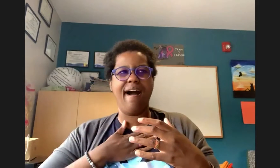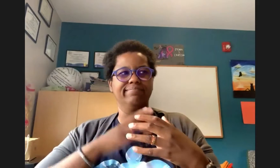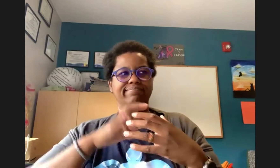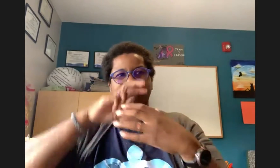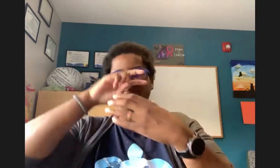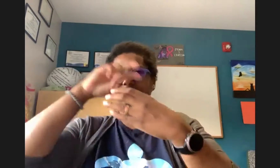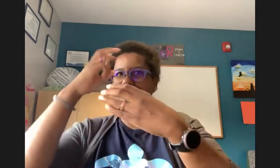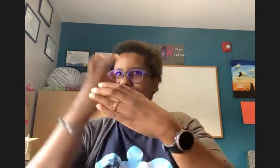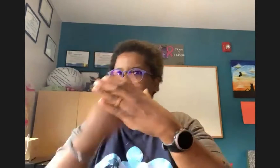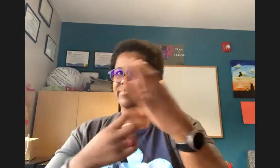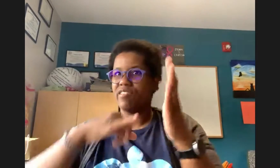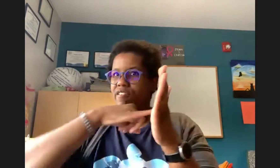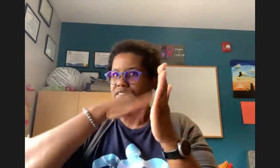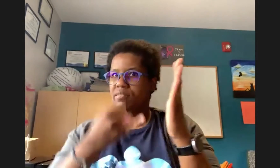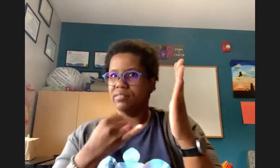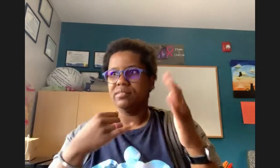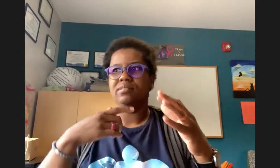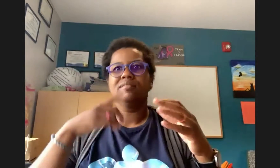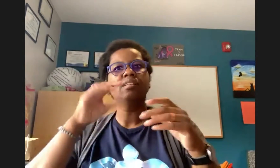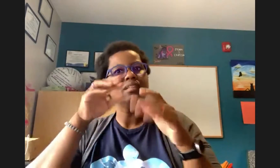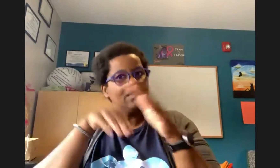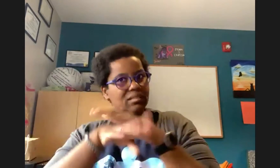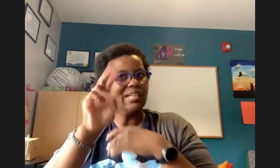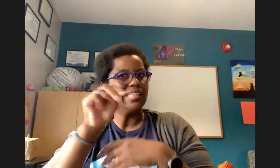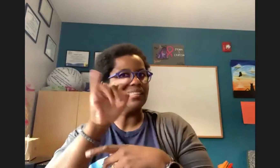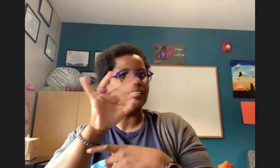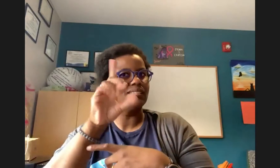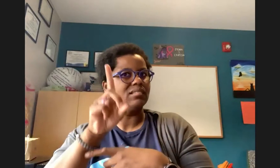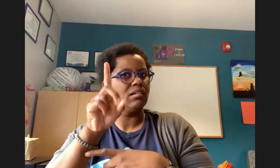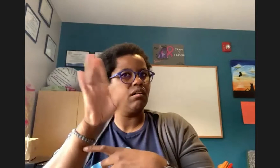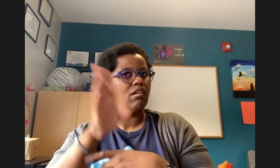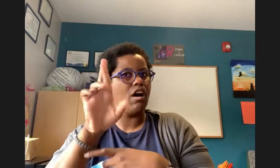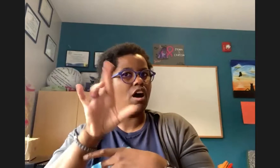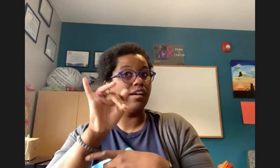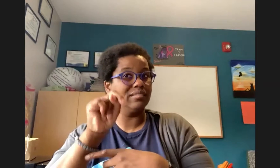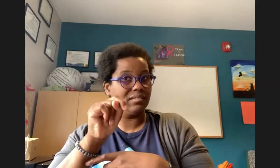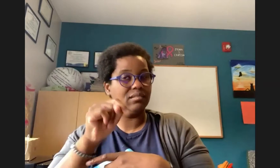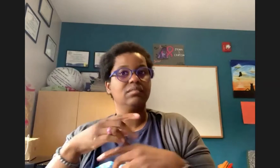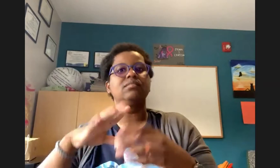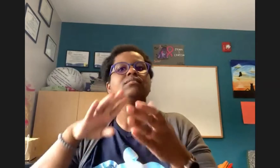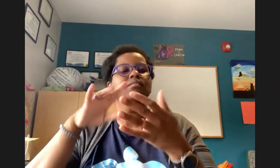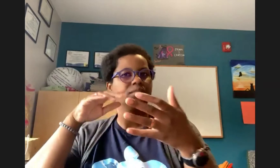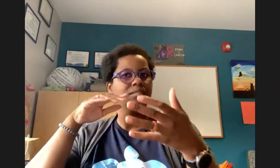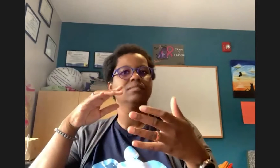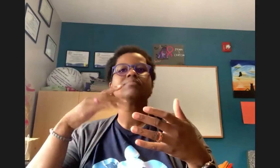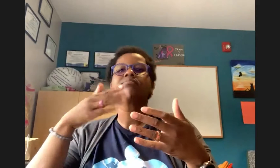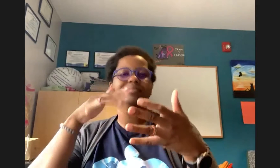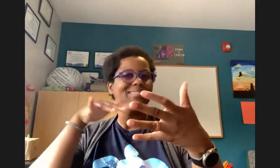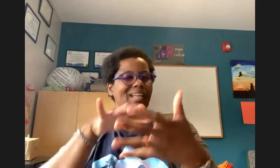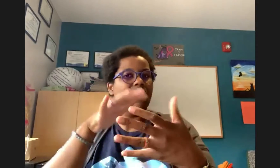But that time period is about when I really fell in love with art, and eventually I thought about going to RIT.